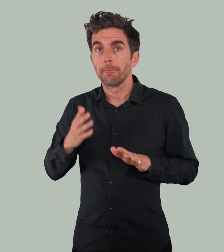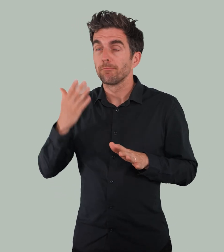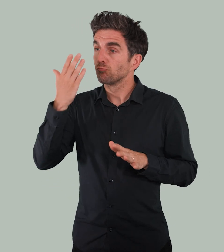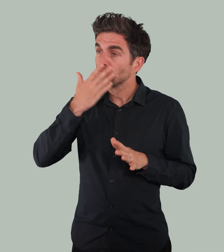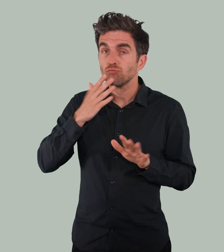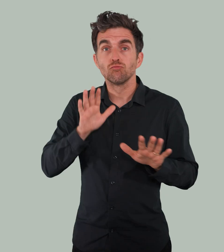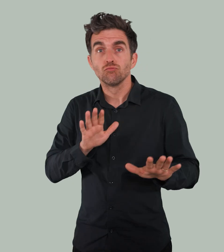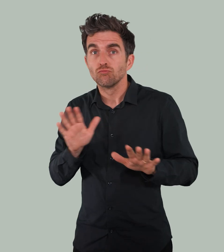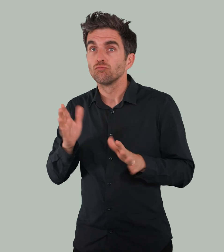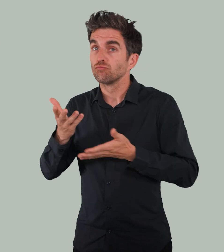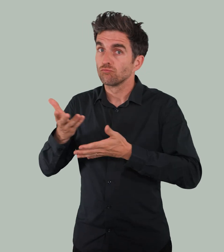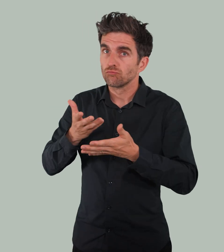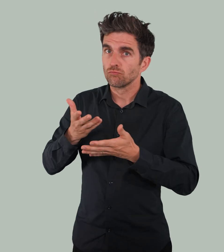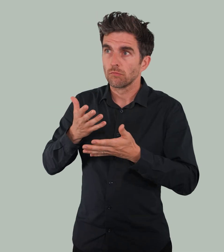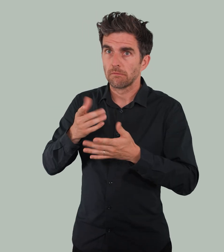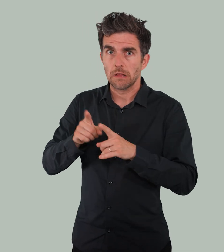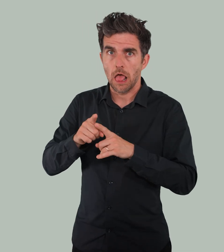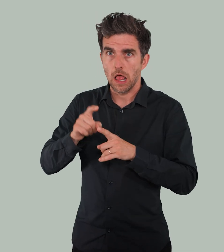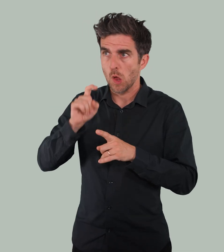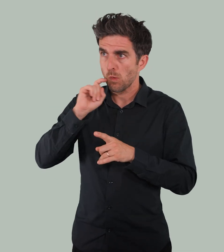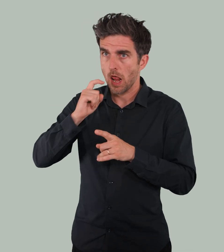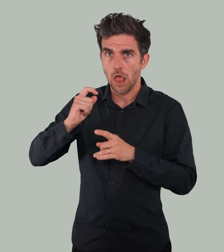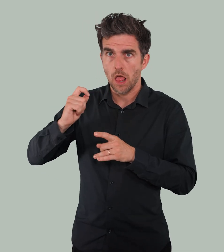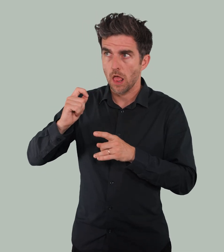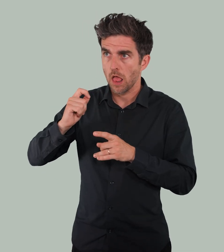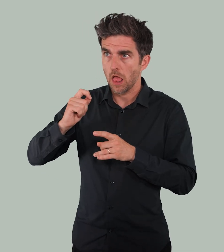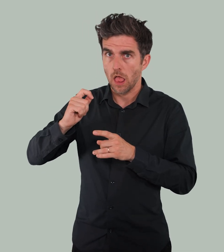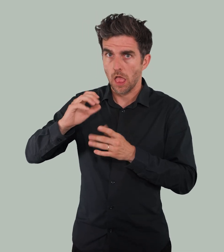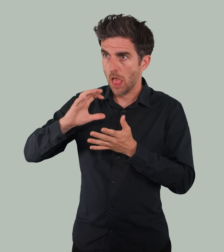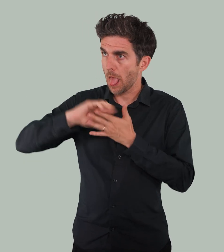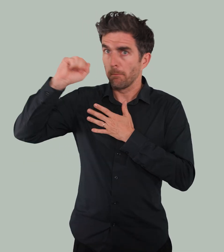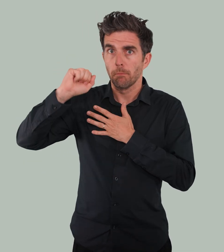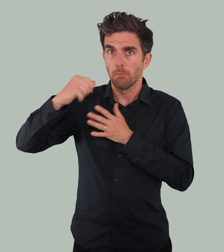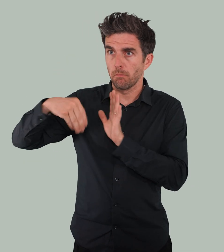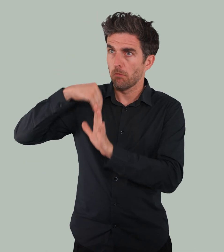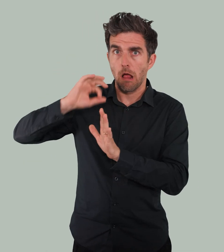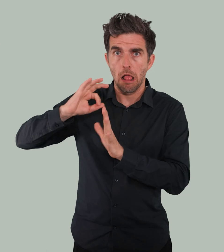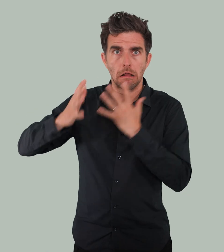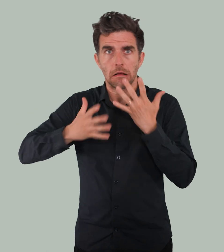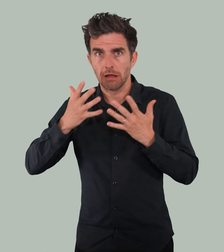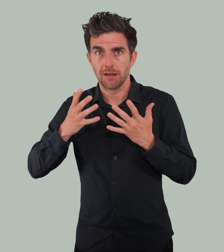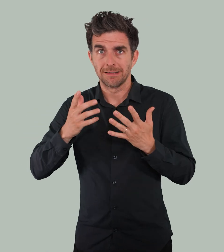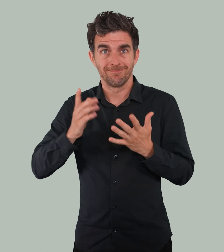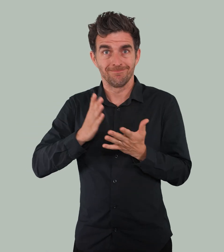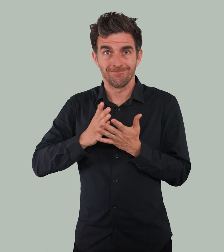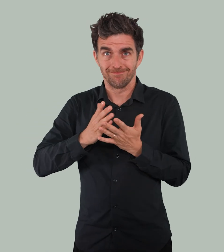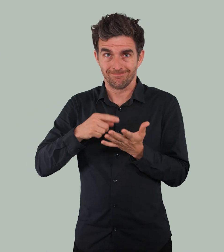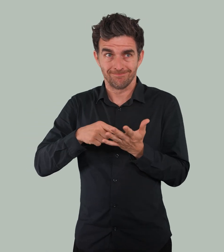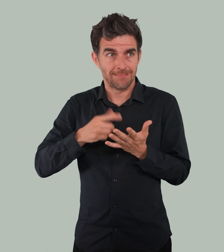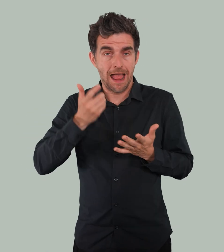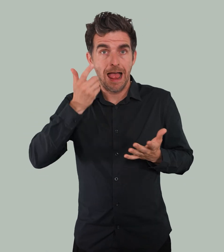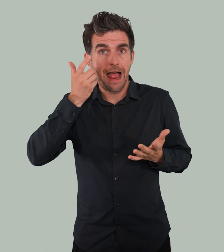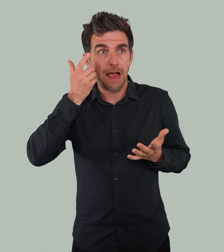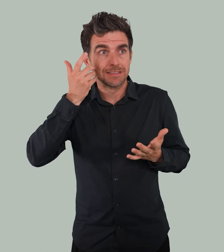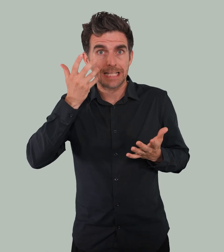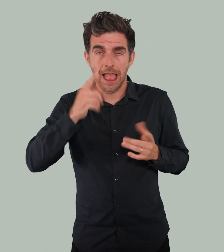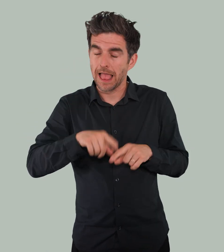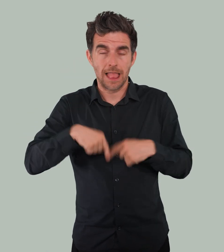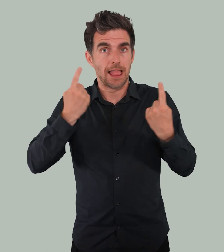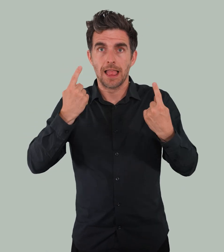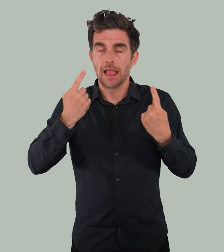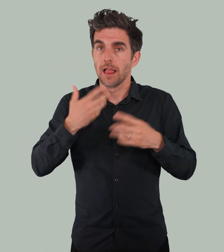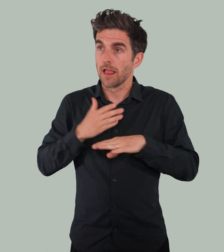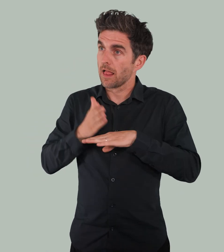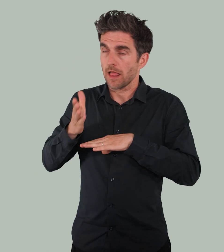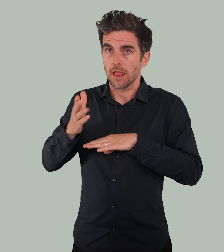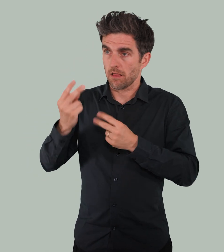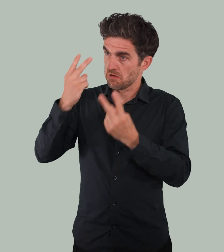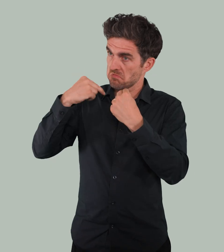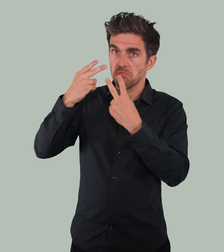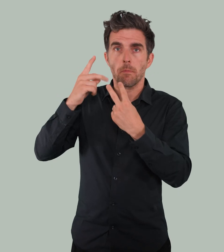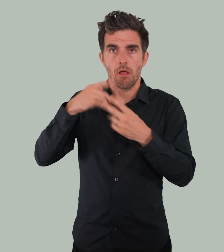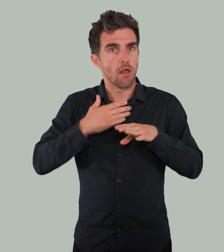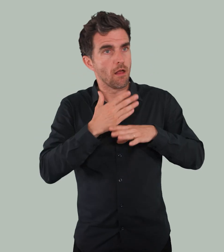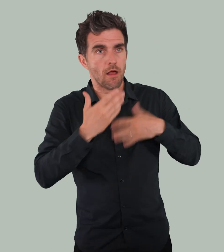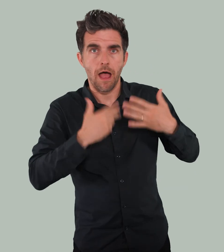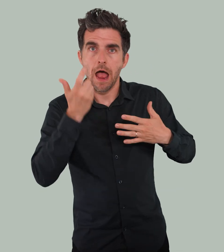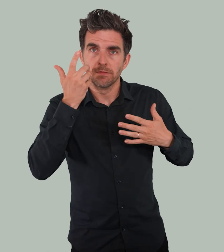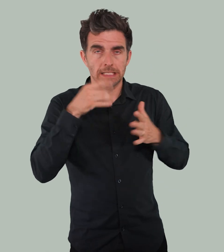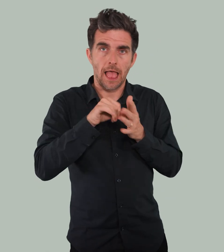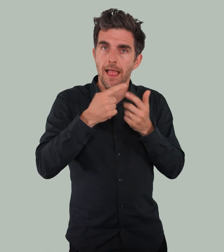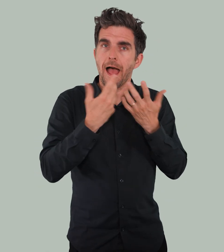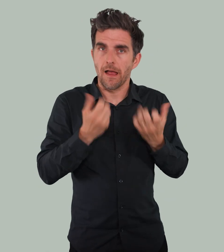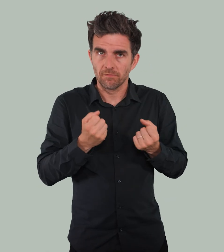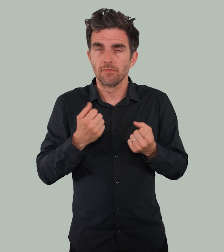or composed during assessments, even when this contradicted their day to day reality.